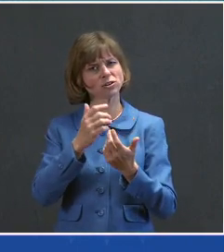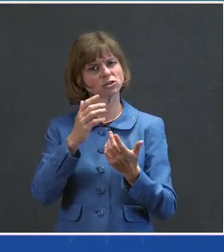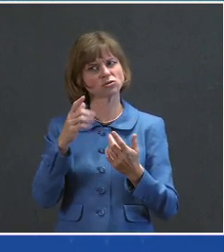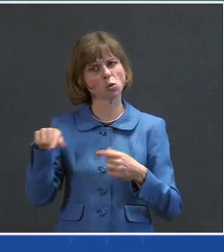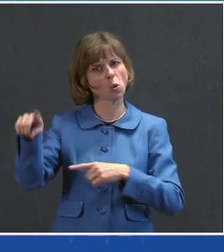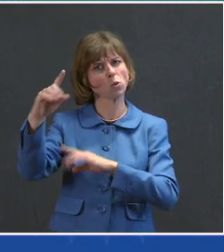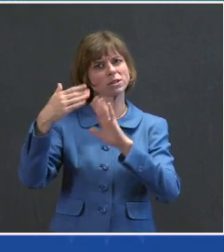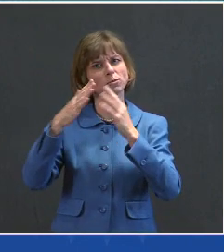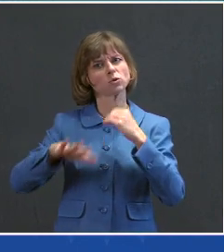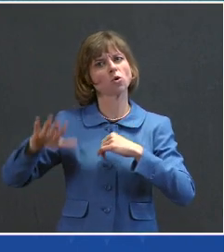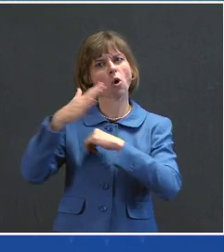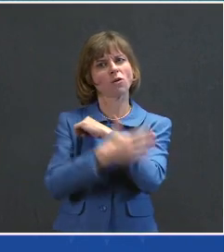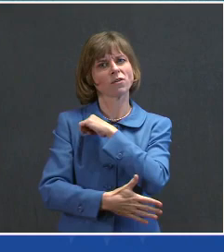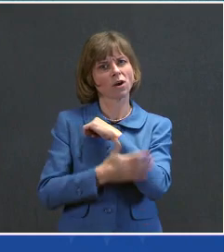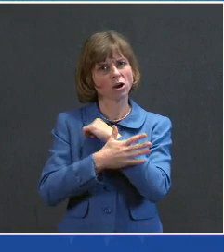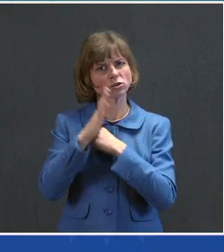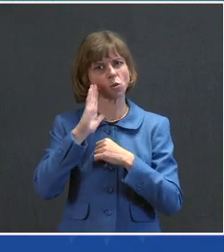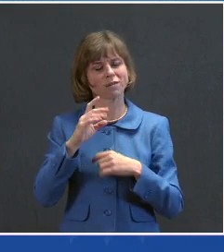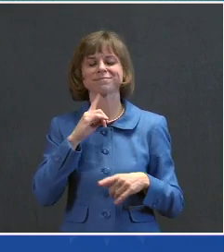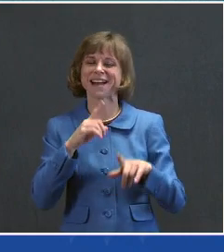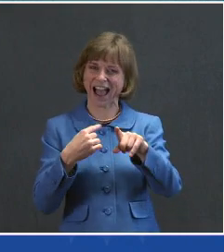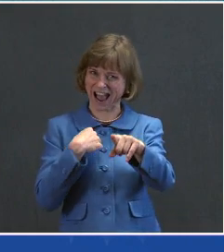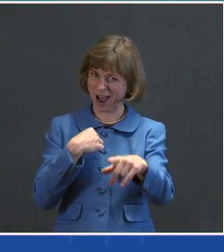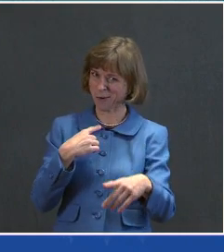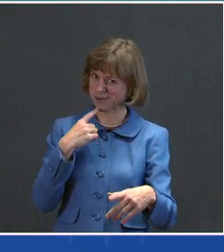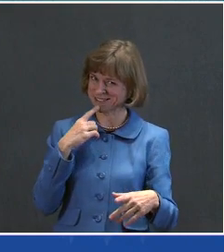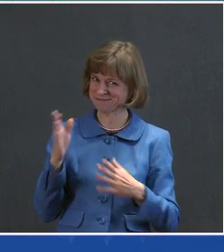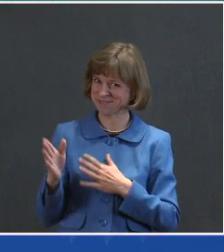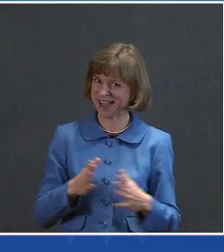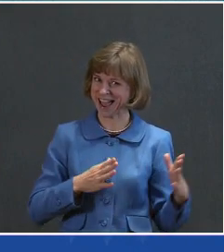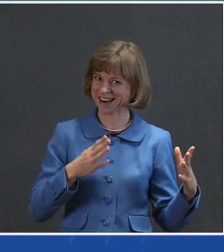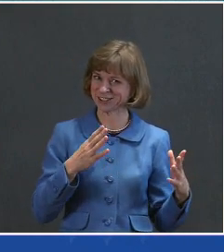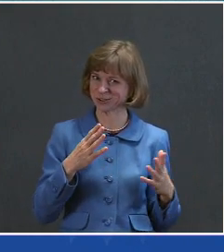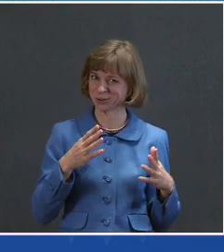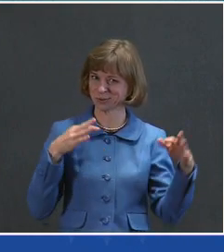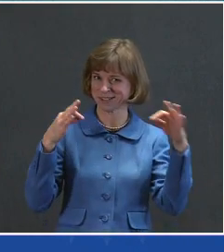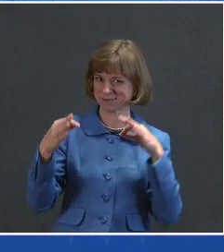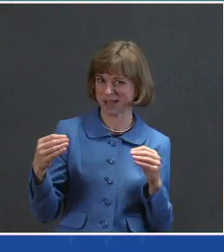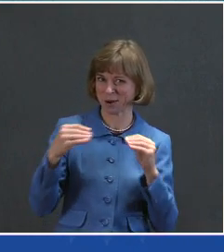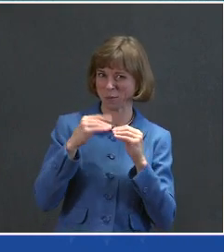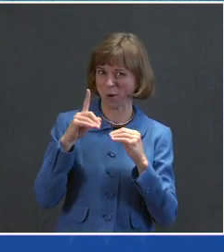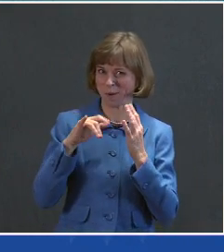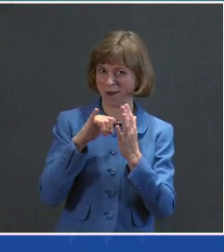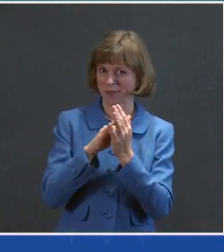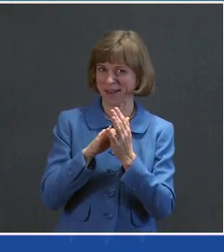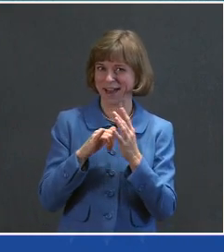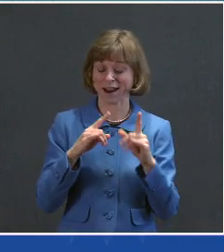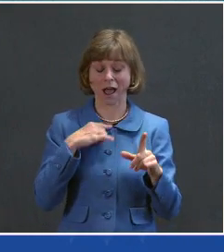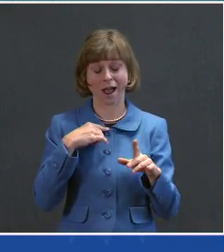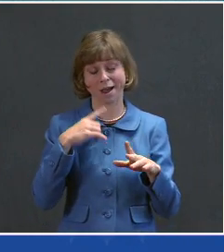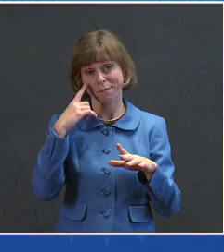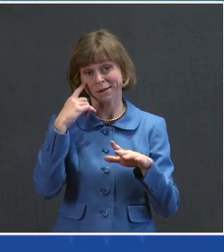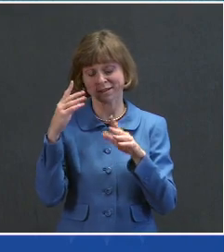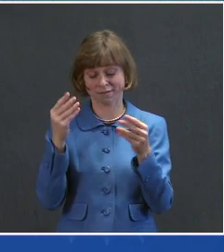Ms. Psaki: She will be. She'll be traveling. That's what I was intending to provide more detail on at the top. I must have moved the paper out of my --